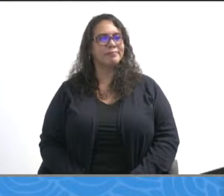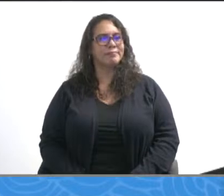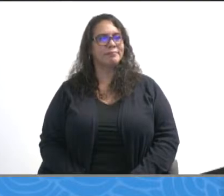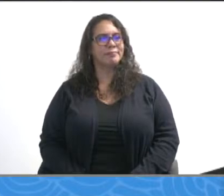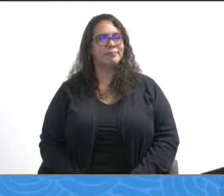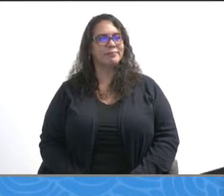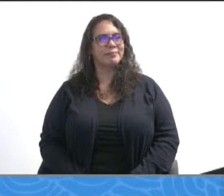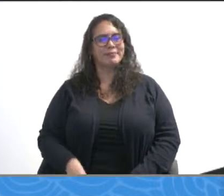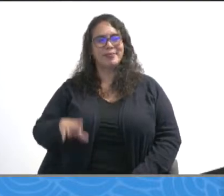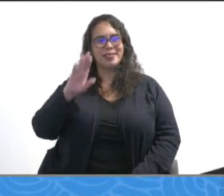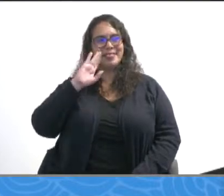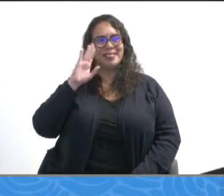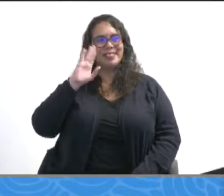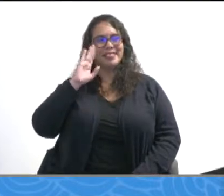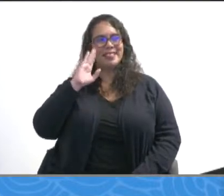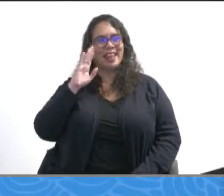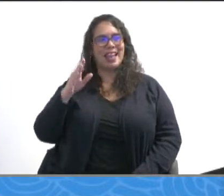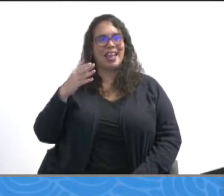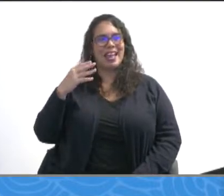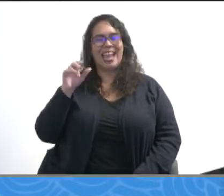Hi, my name is Avery DuVernay.